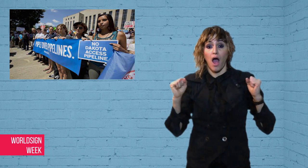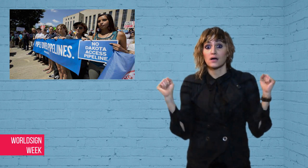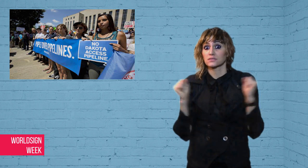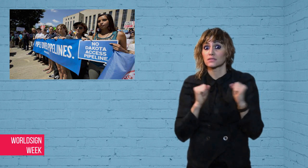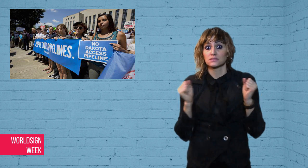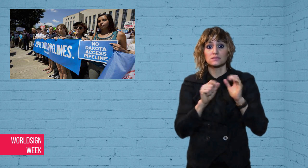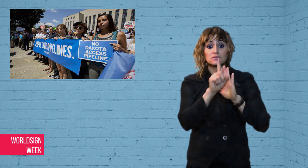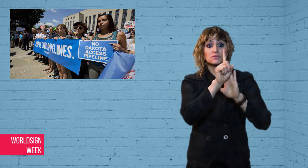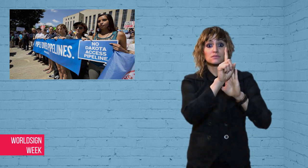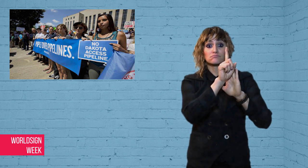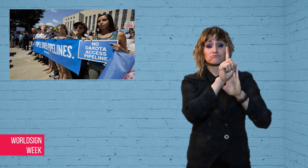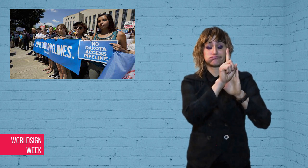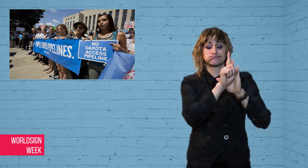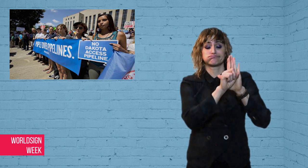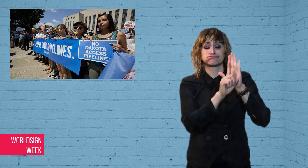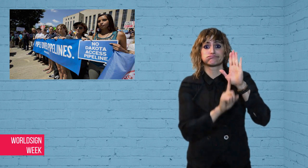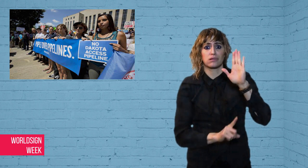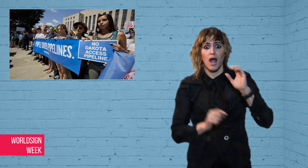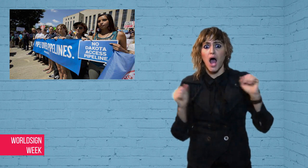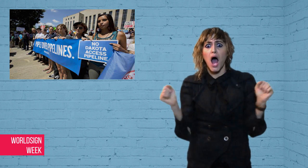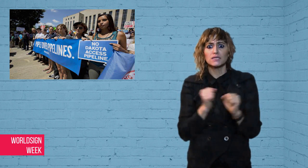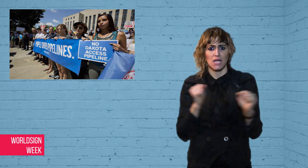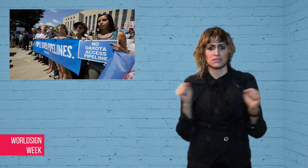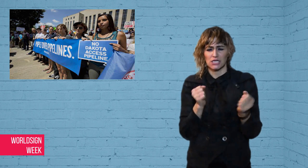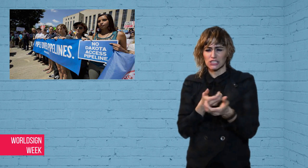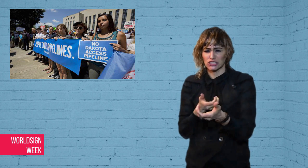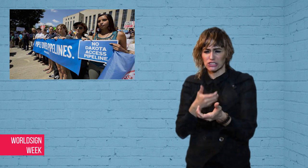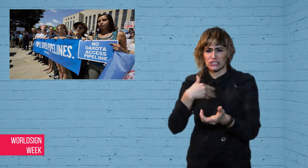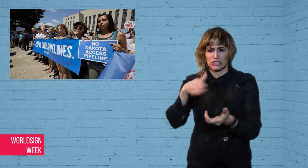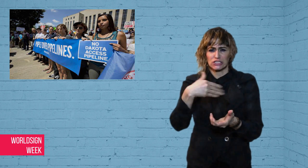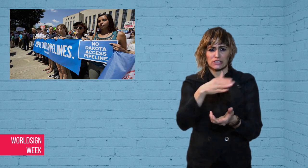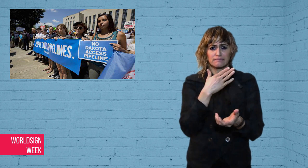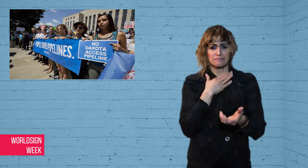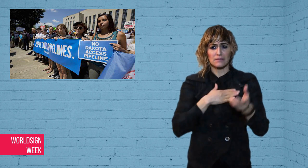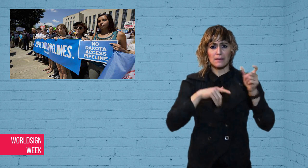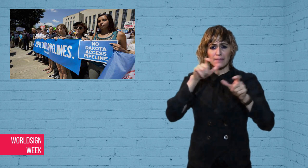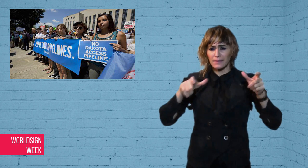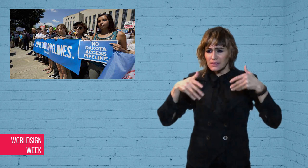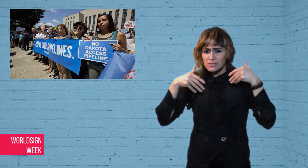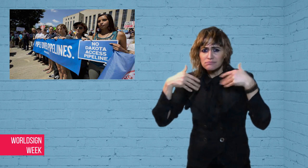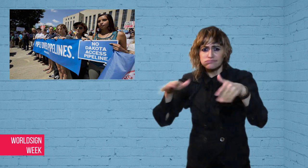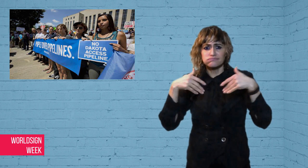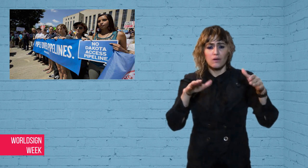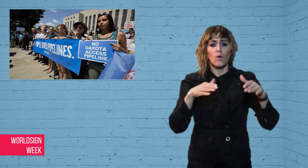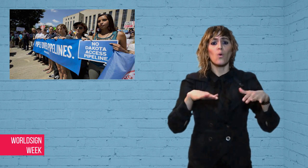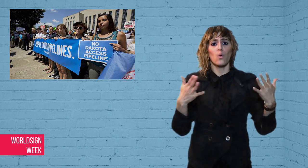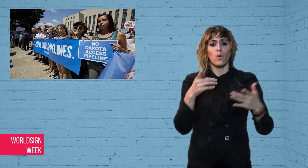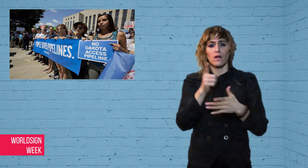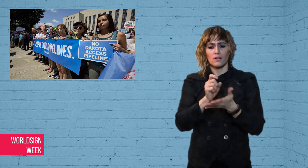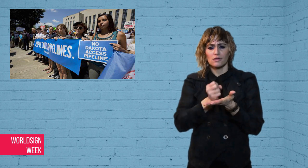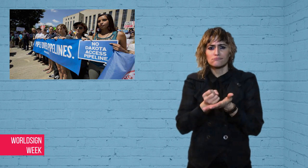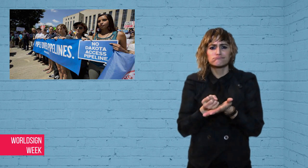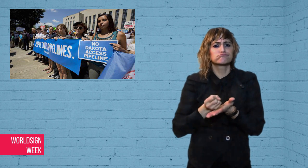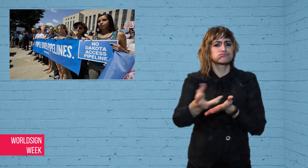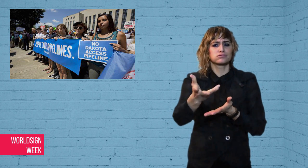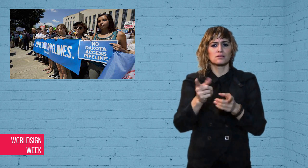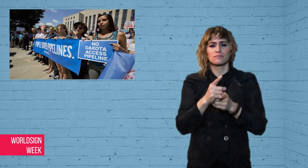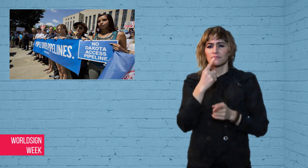with the law enforcement who tried to use